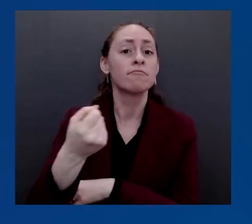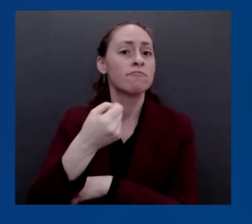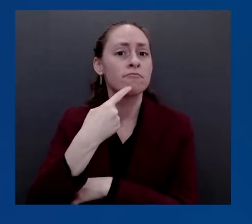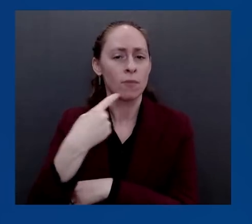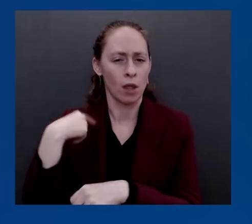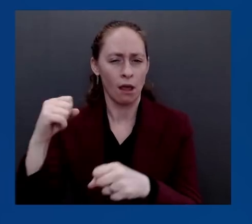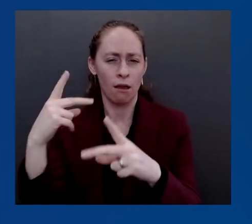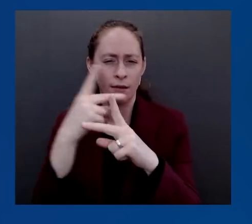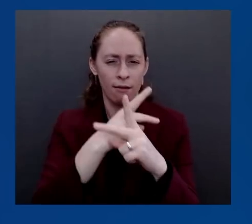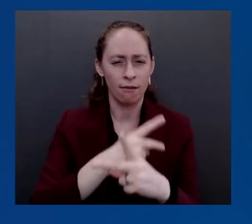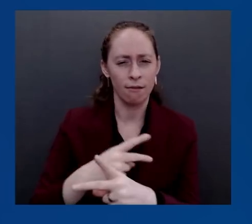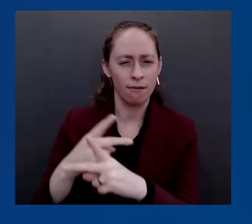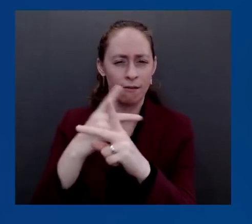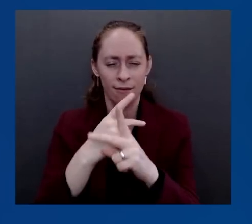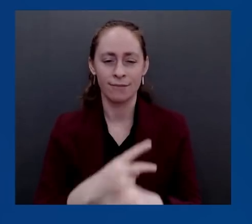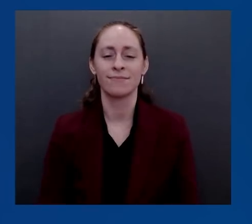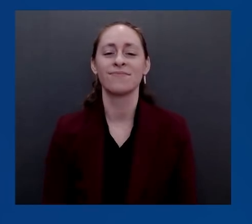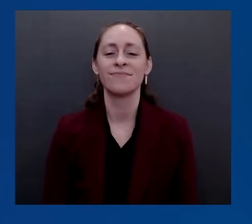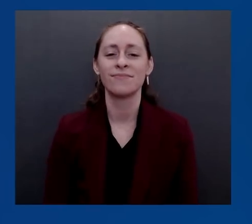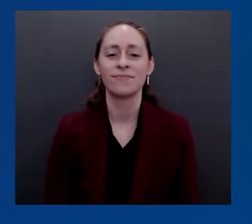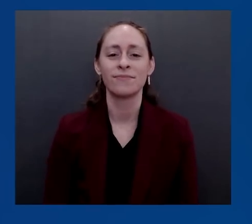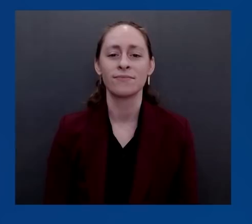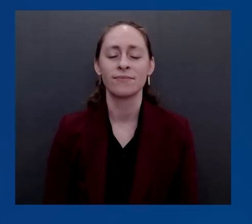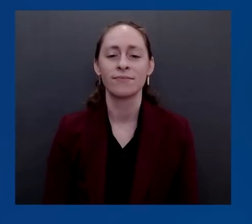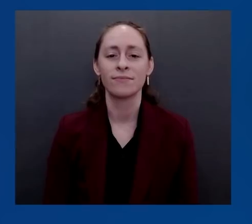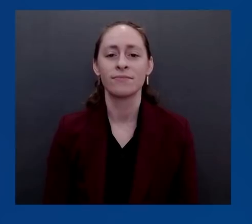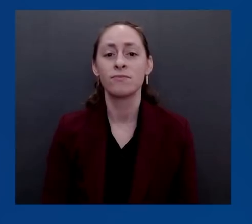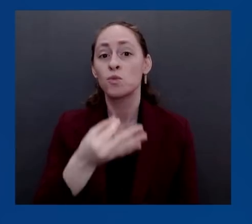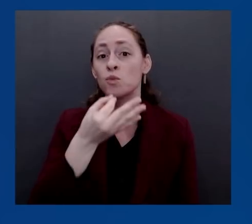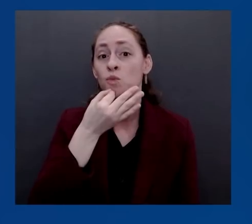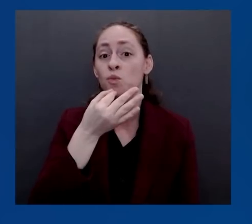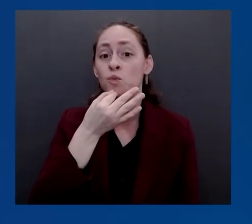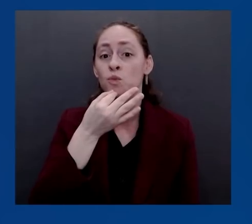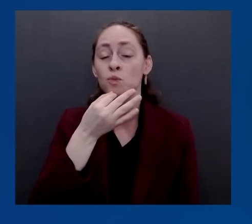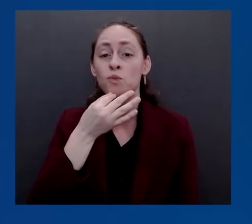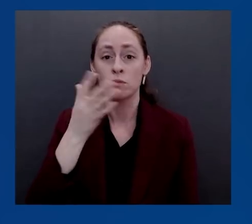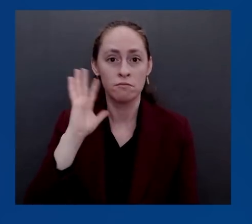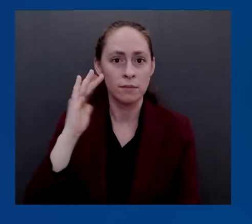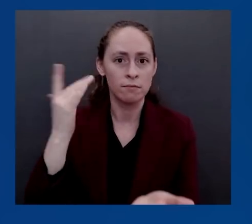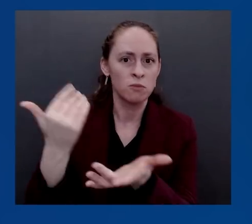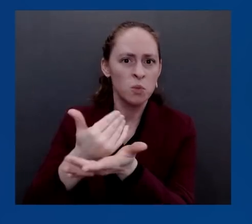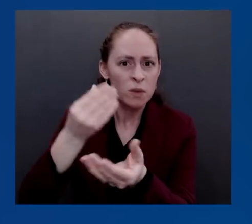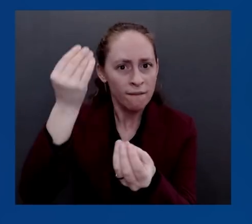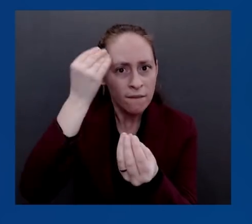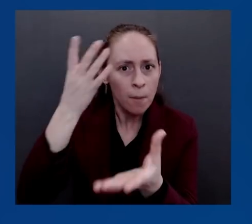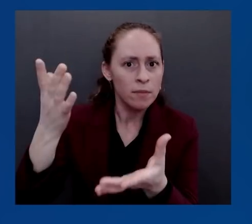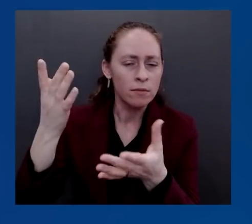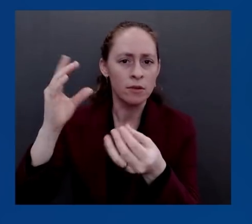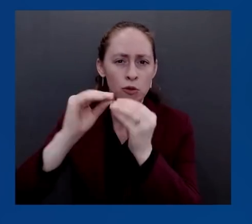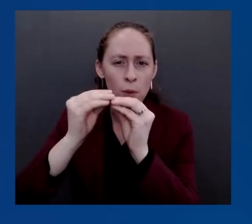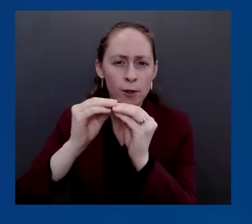we recognize the importance of not just cases which continue to result in substantial or high community transmission